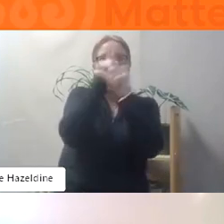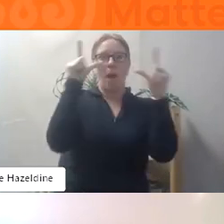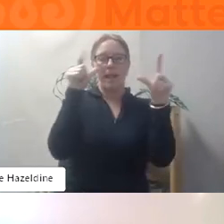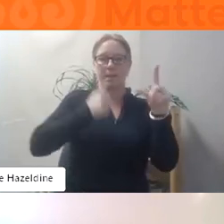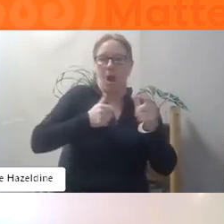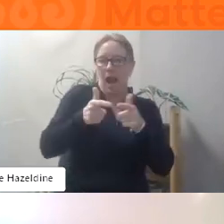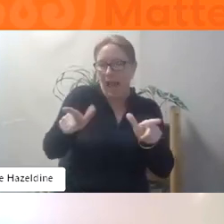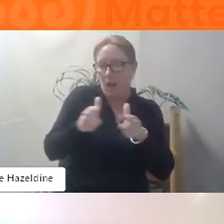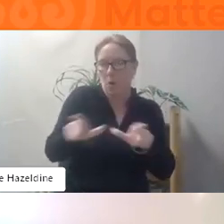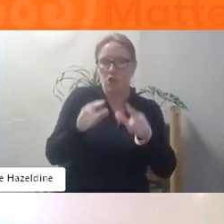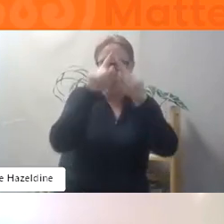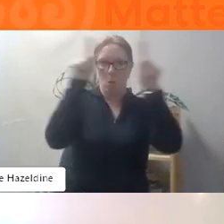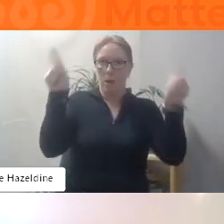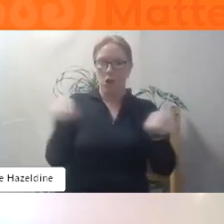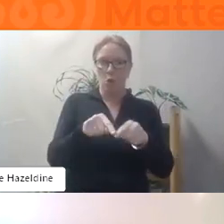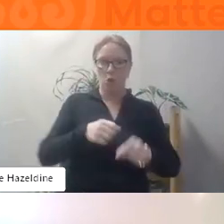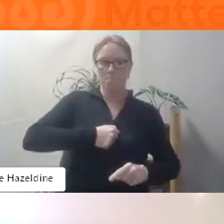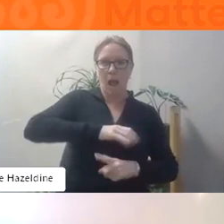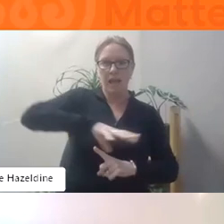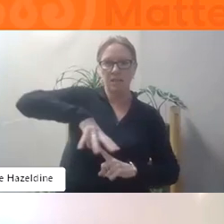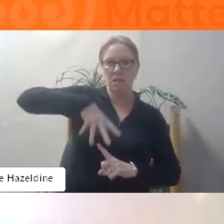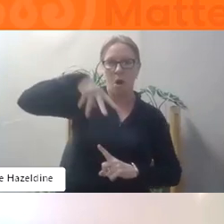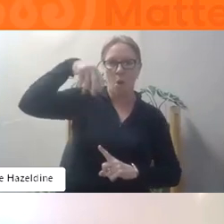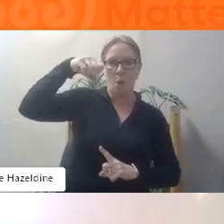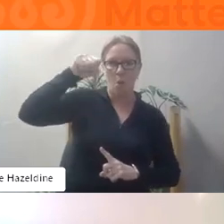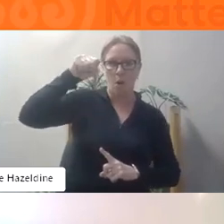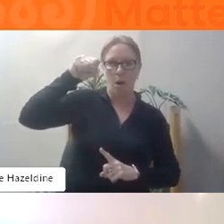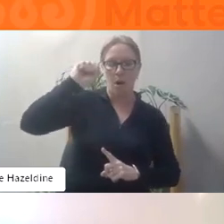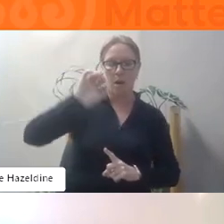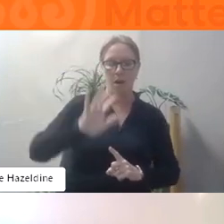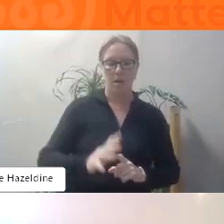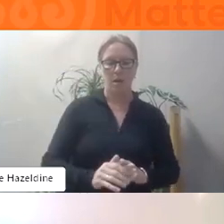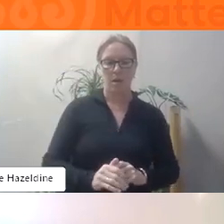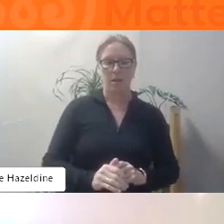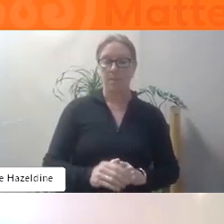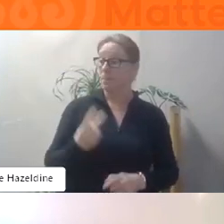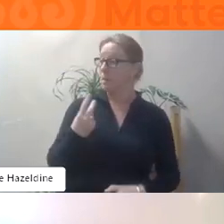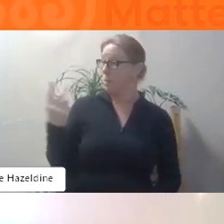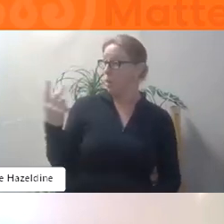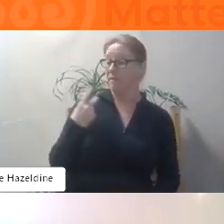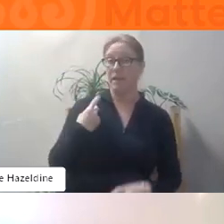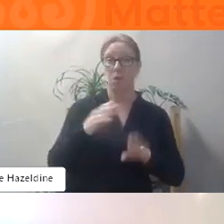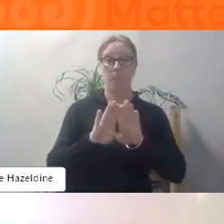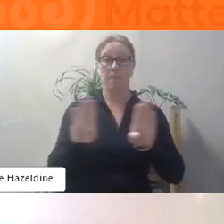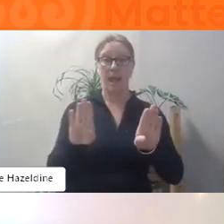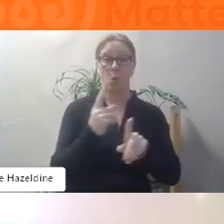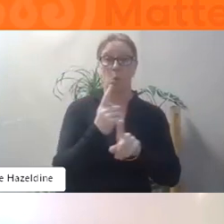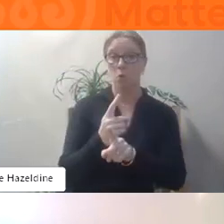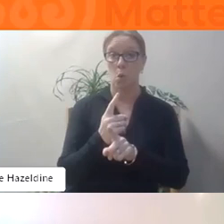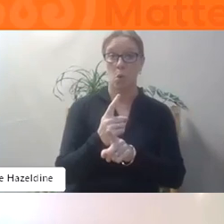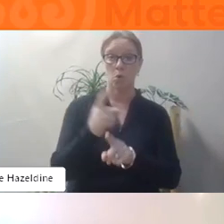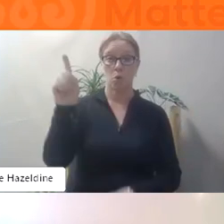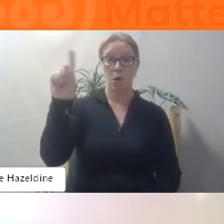to my soul. Maqymseahe and I are going to talk today about people